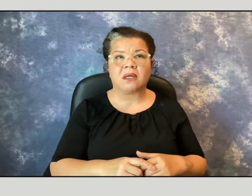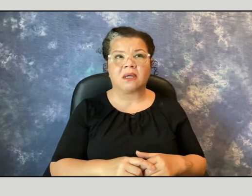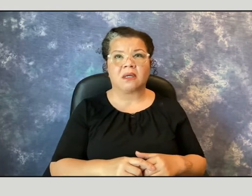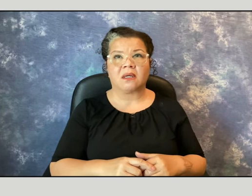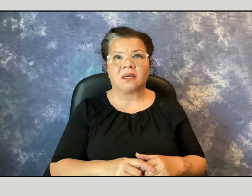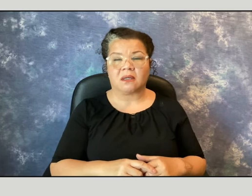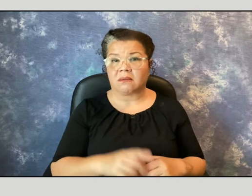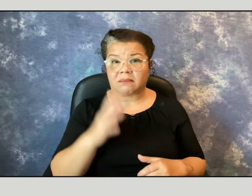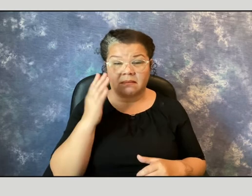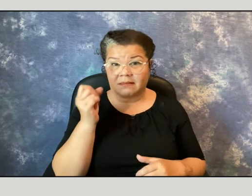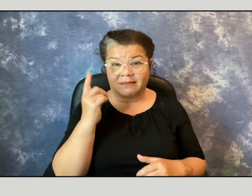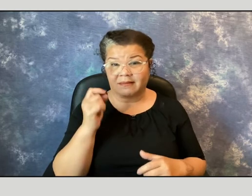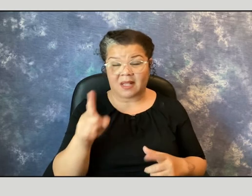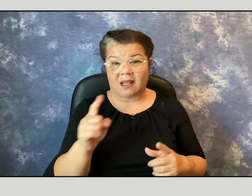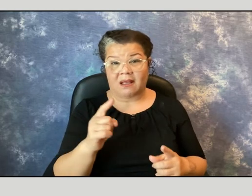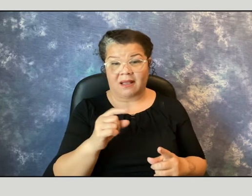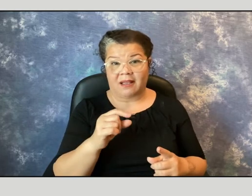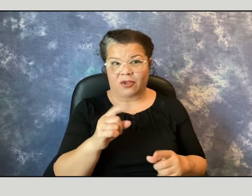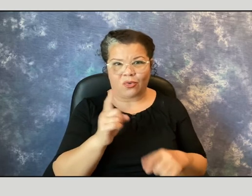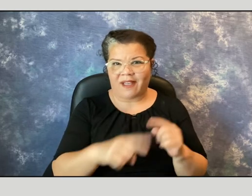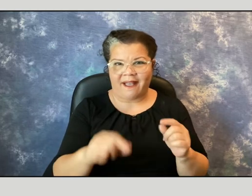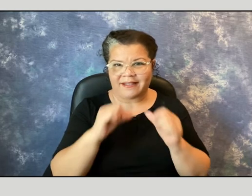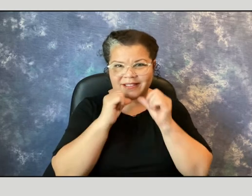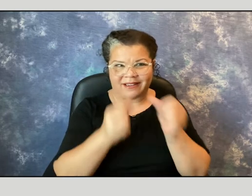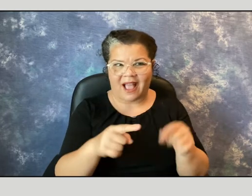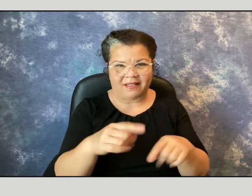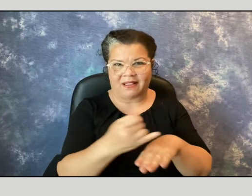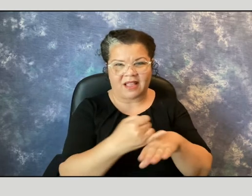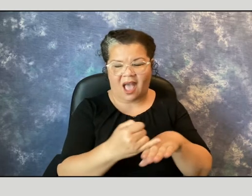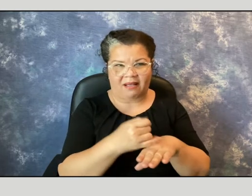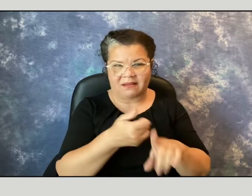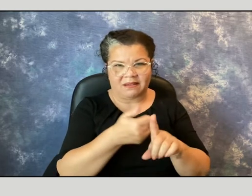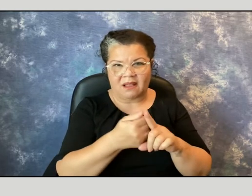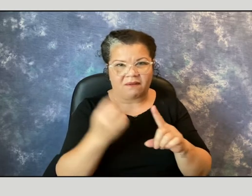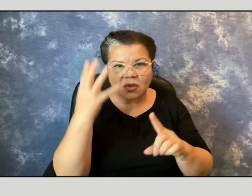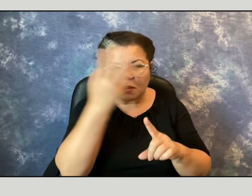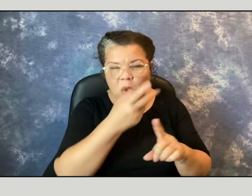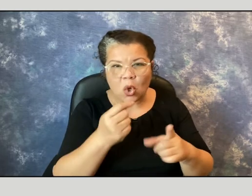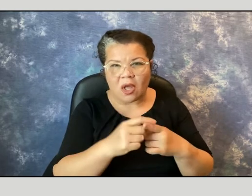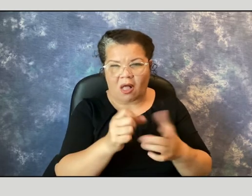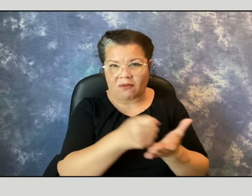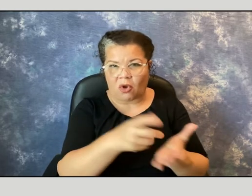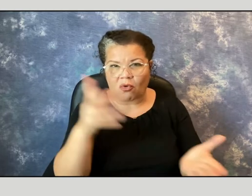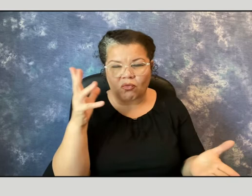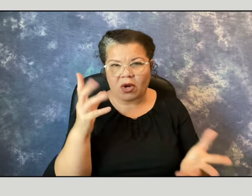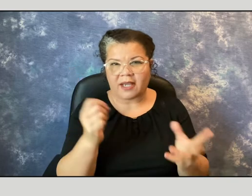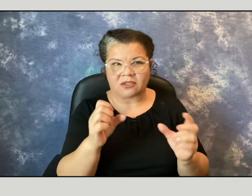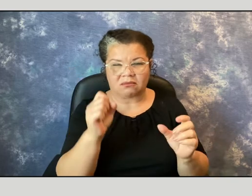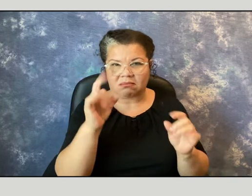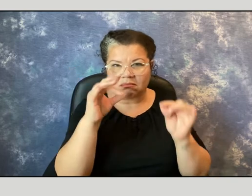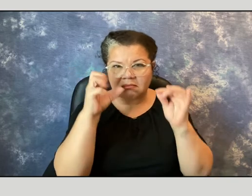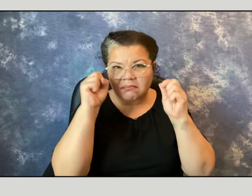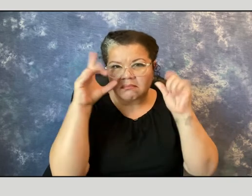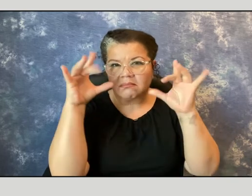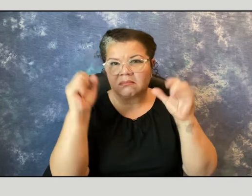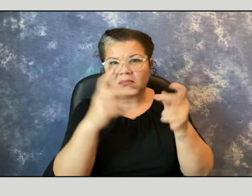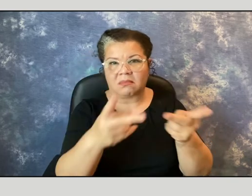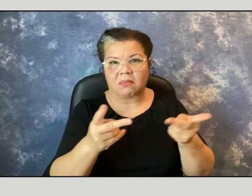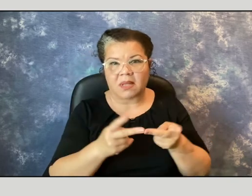and special and rich and extraordinary place, so people wanna come.